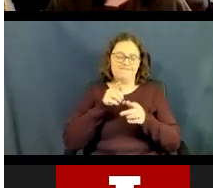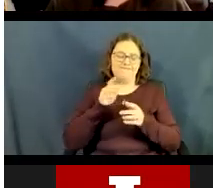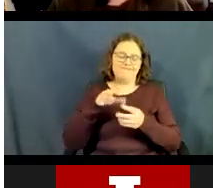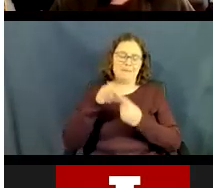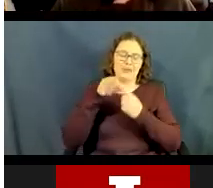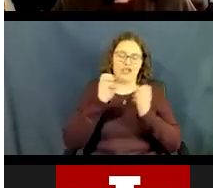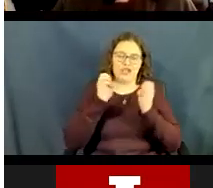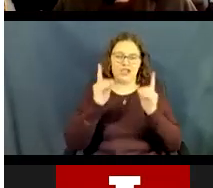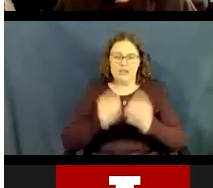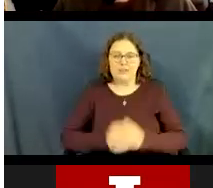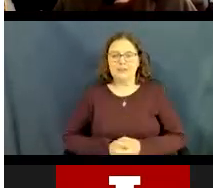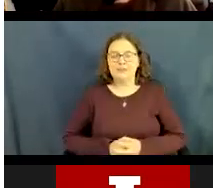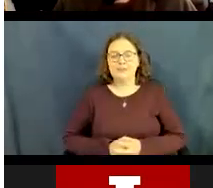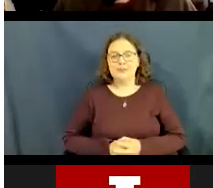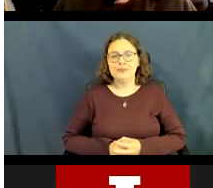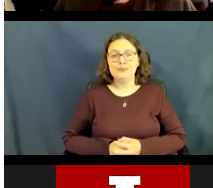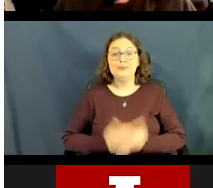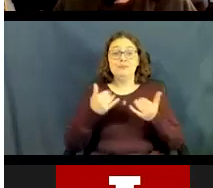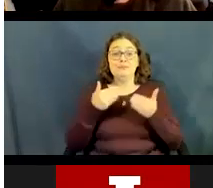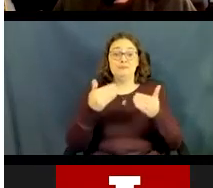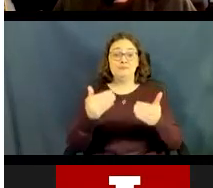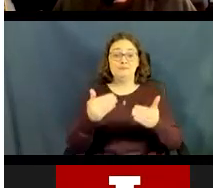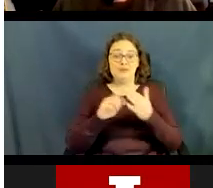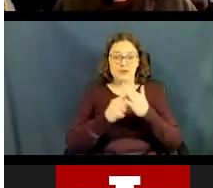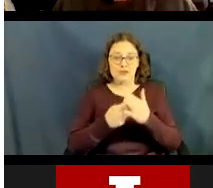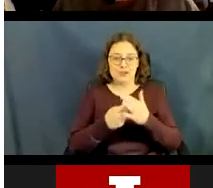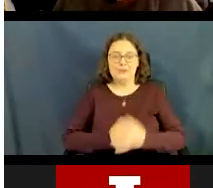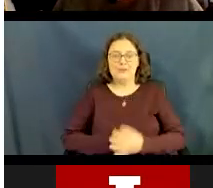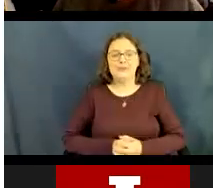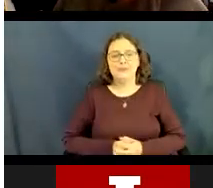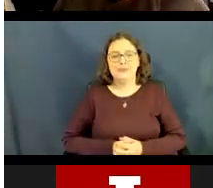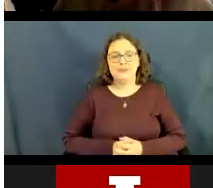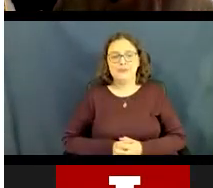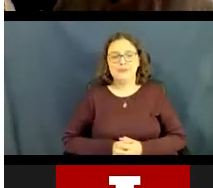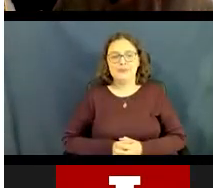we are going to get started here but I wanted to let you know